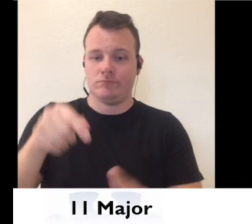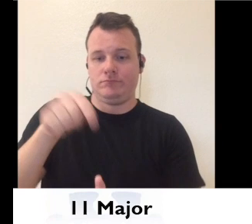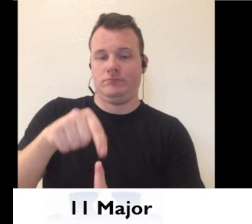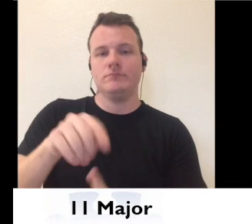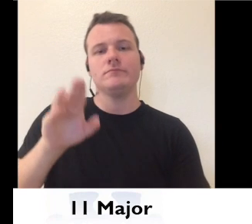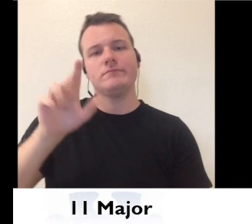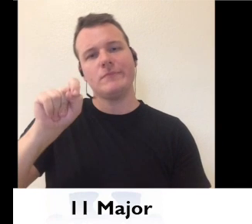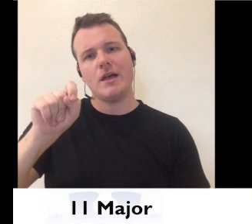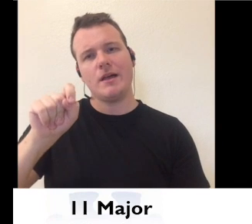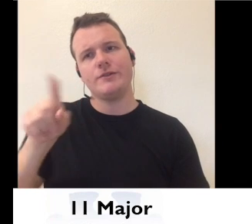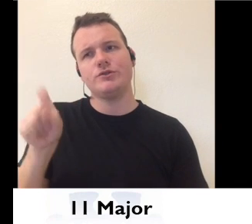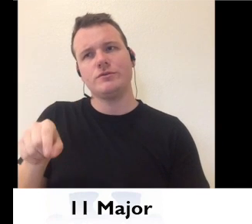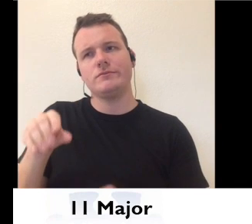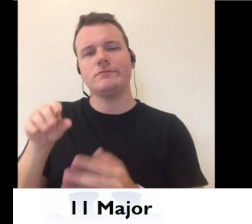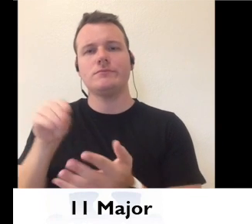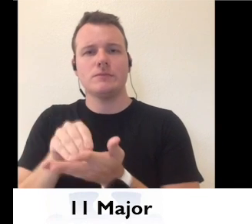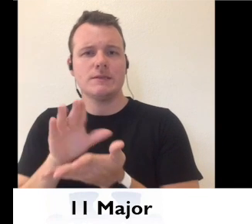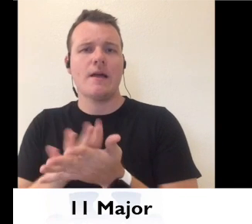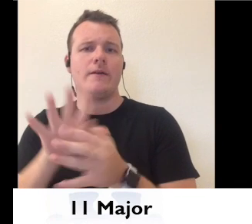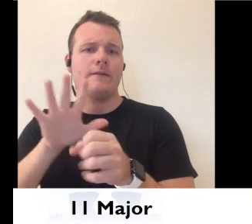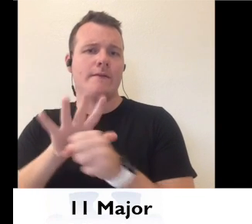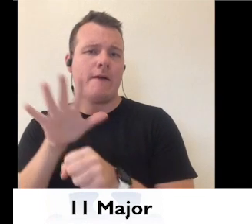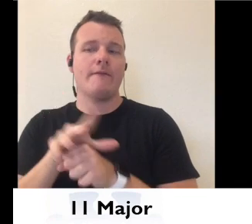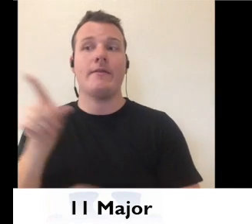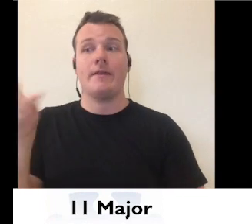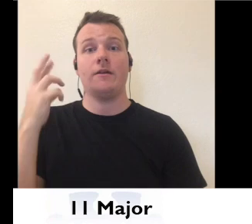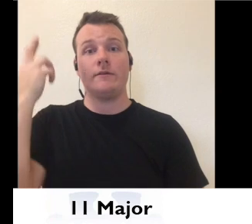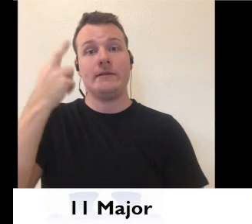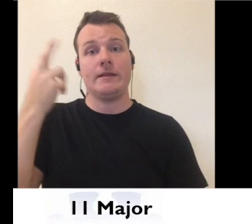much on that. But you want to focus on it enough so that they realize that you're